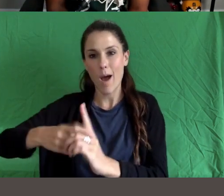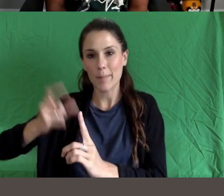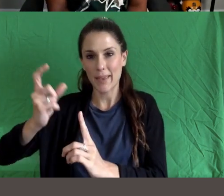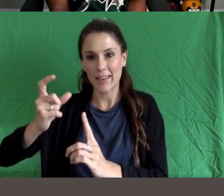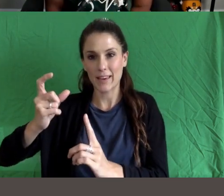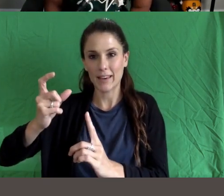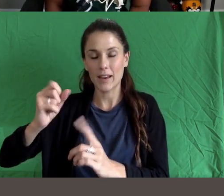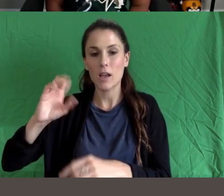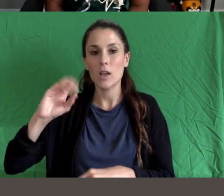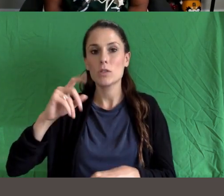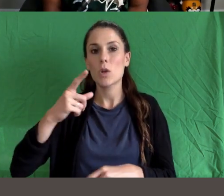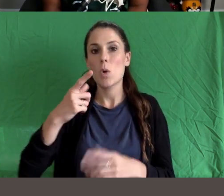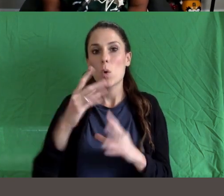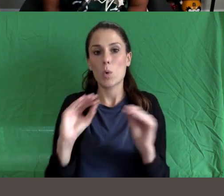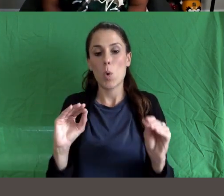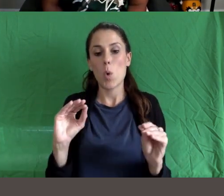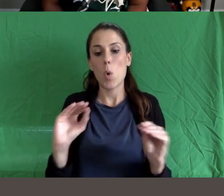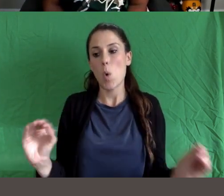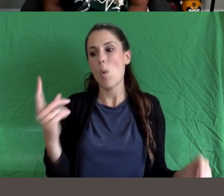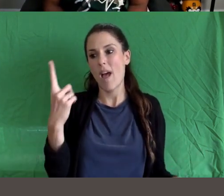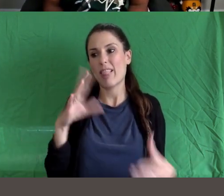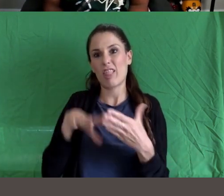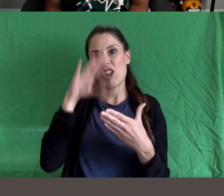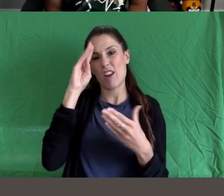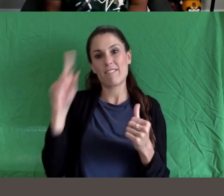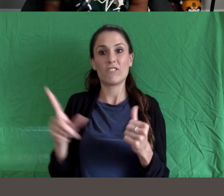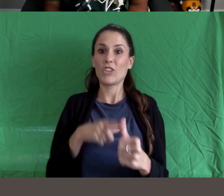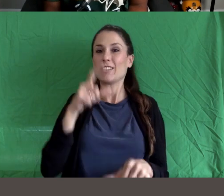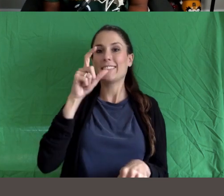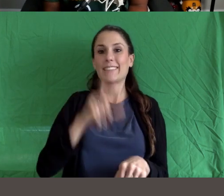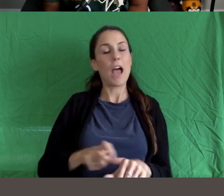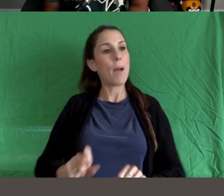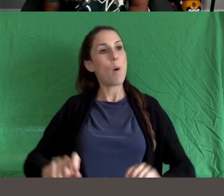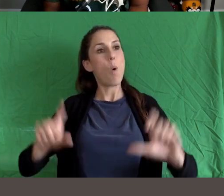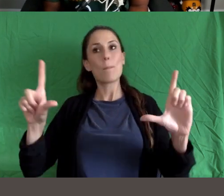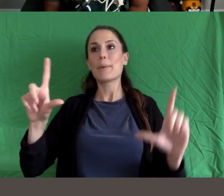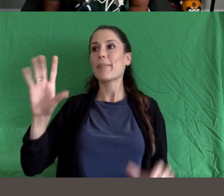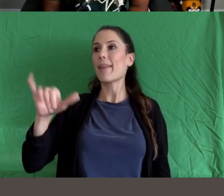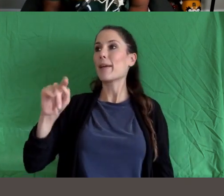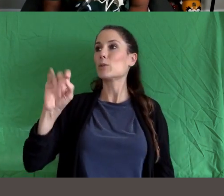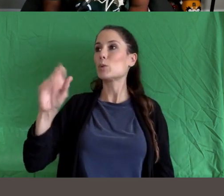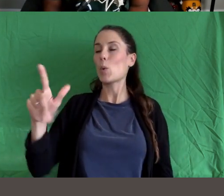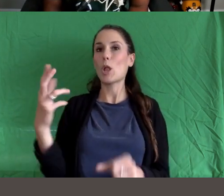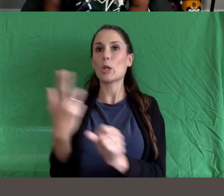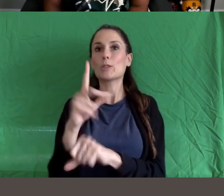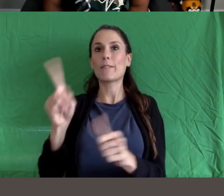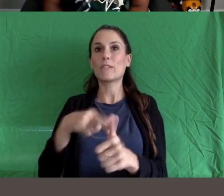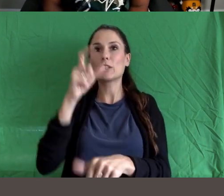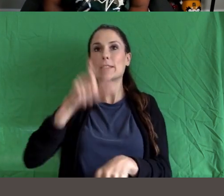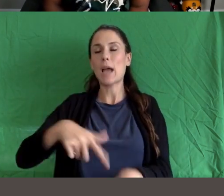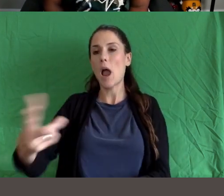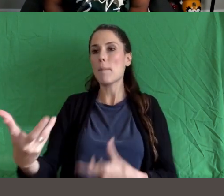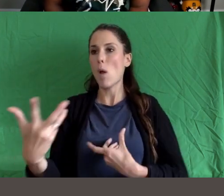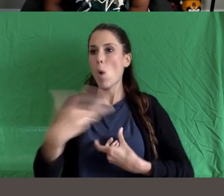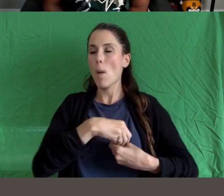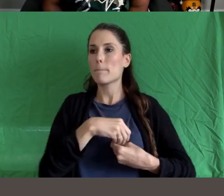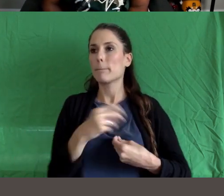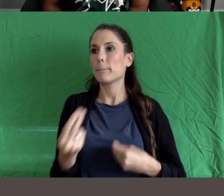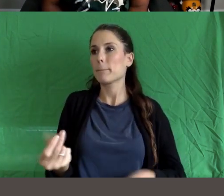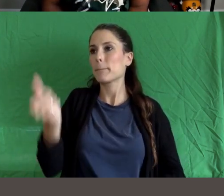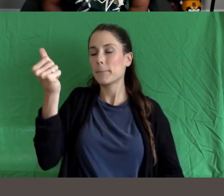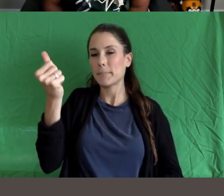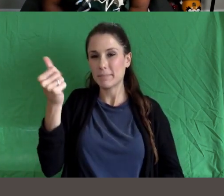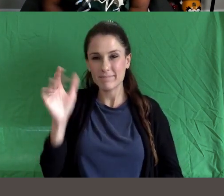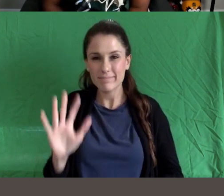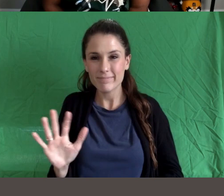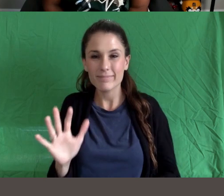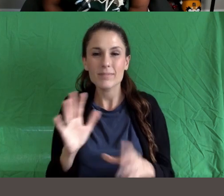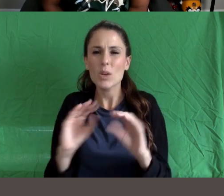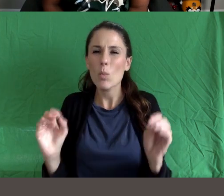things. Nobody learns Vim on their first opening of the tool. Nobody knows all of the different